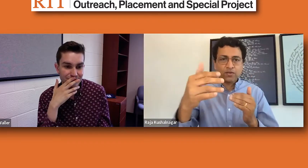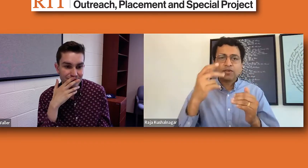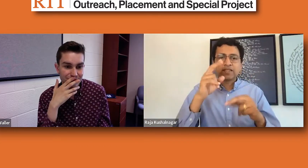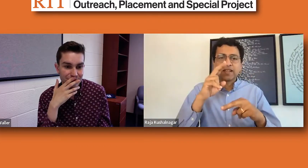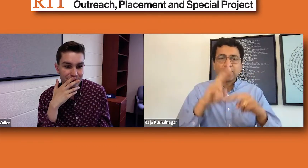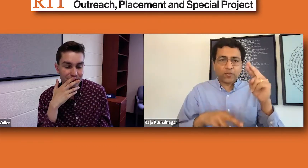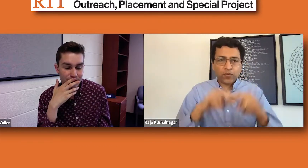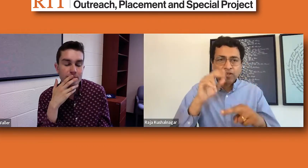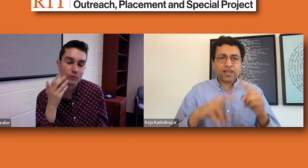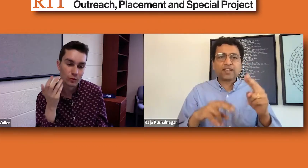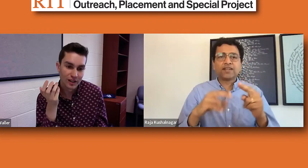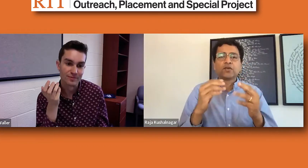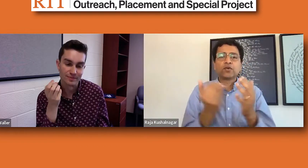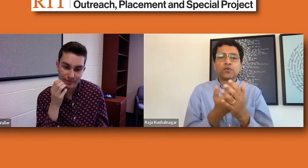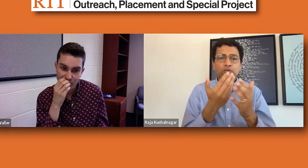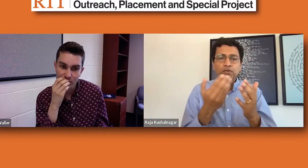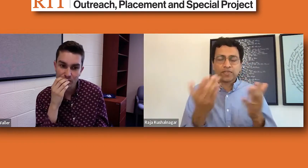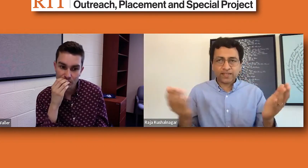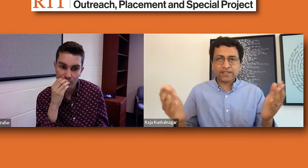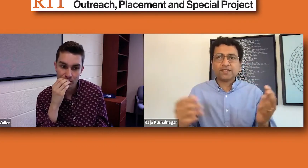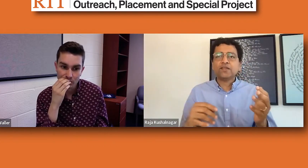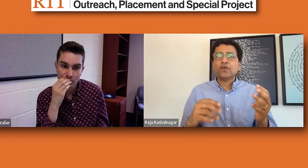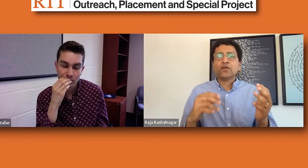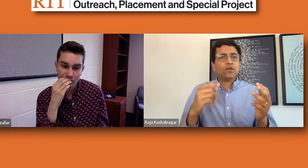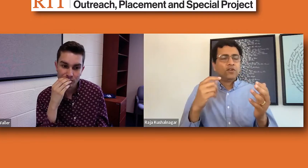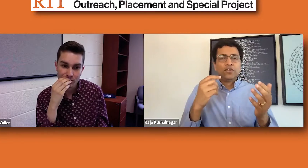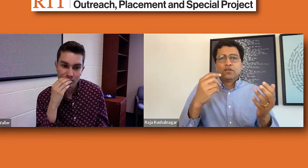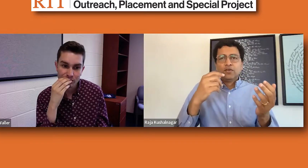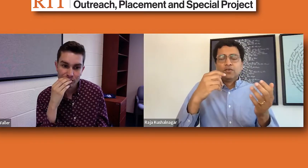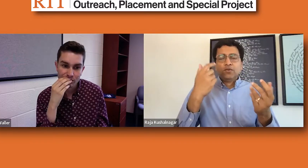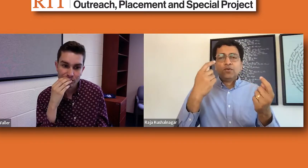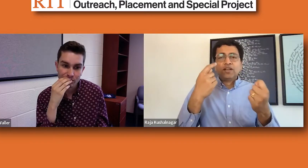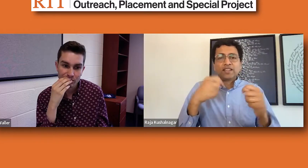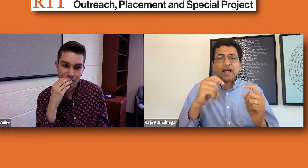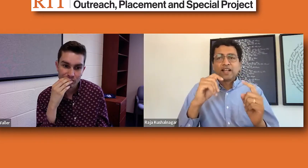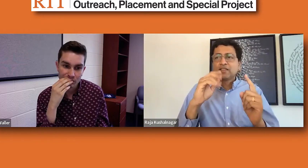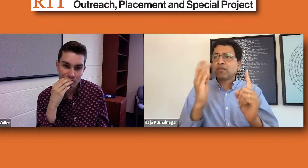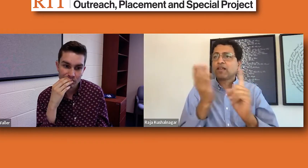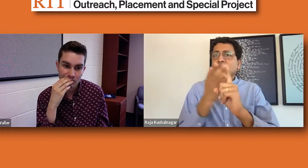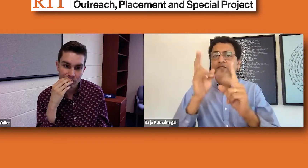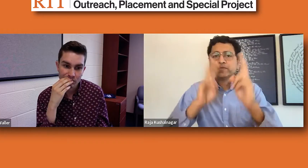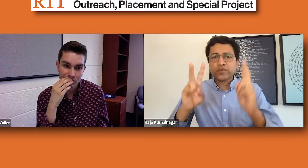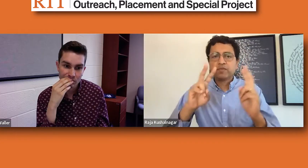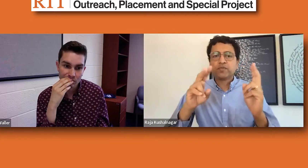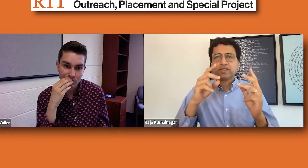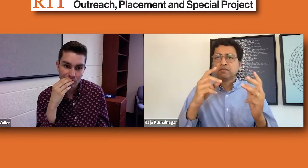Sometimes you, you know, you have to push back a little bit, but you have to know how much and you have to pick your battles.